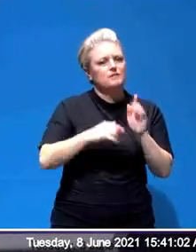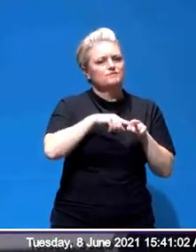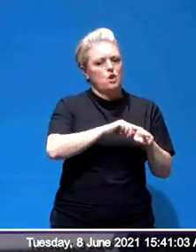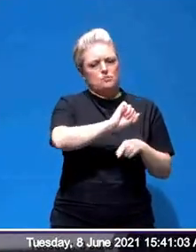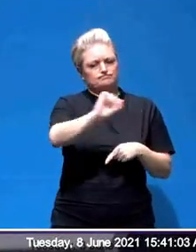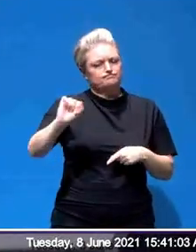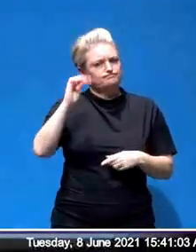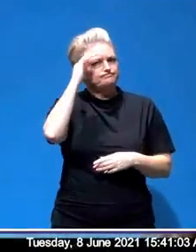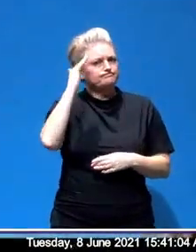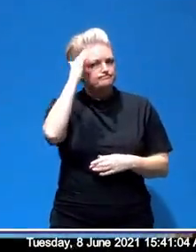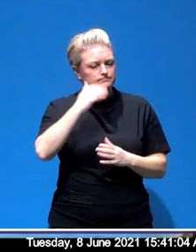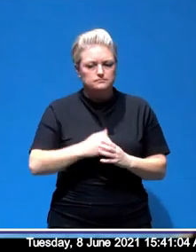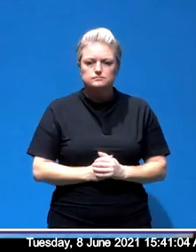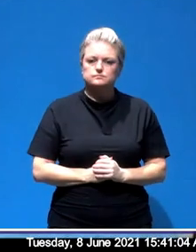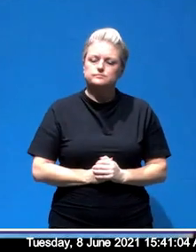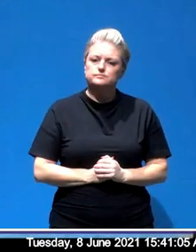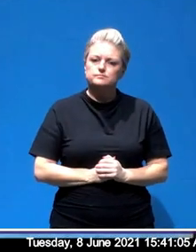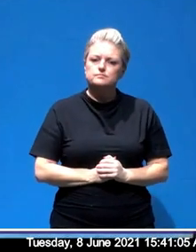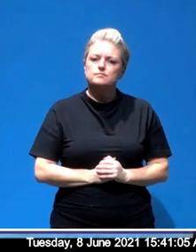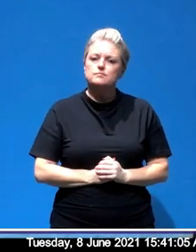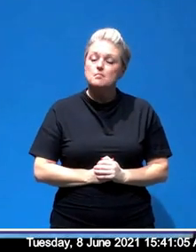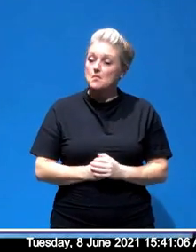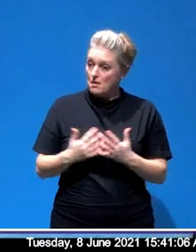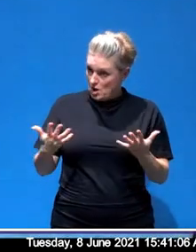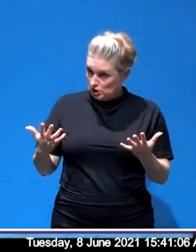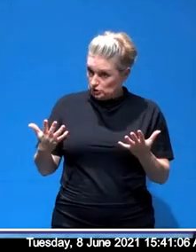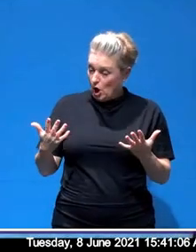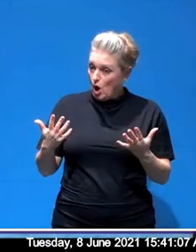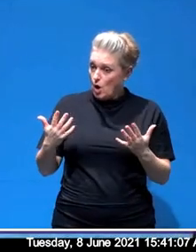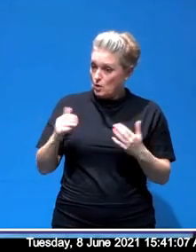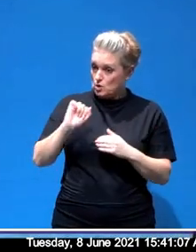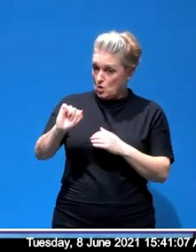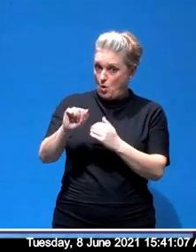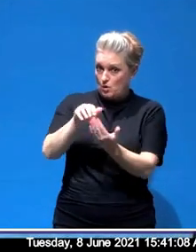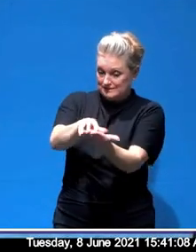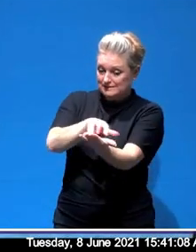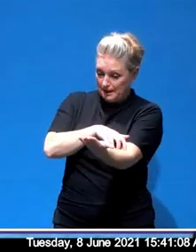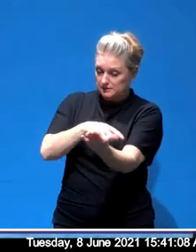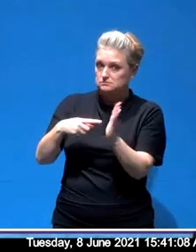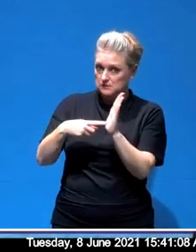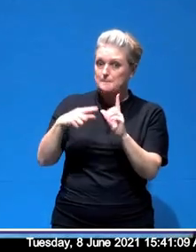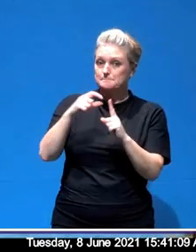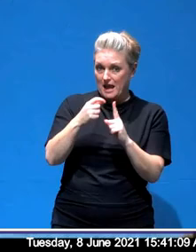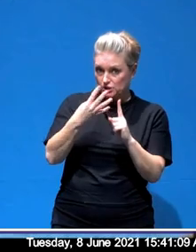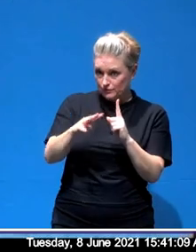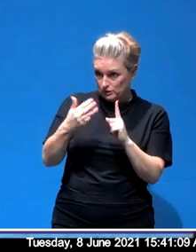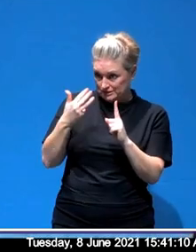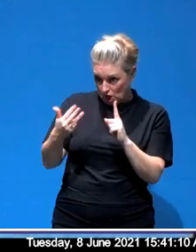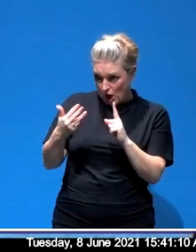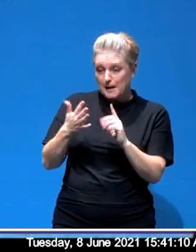Are you able to say whether any of the documents at paragraph 49 were the subject of consultation with families or they are just not owned by you?